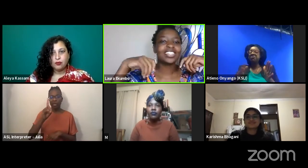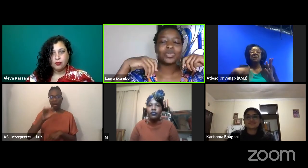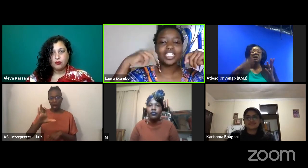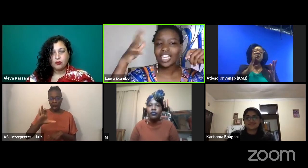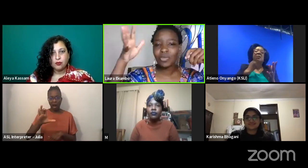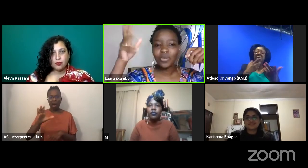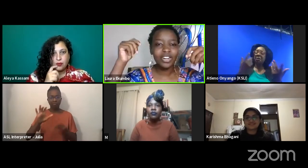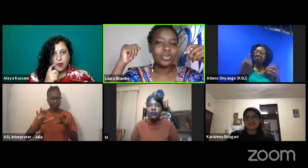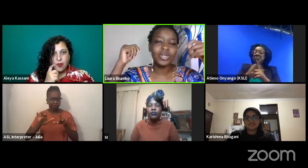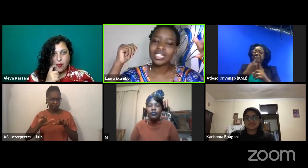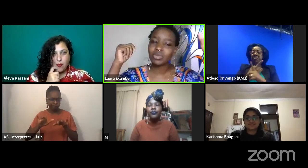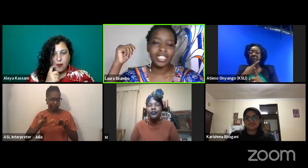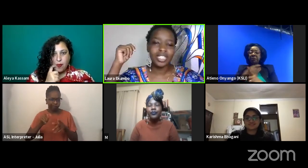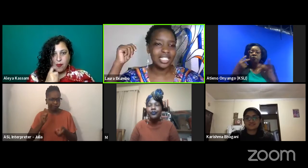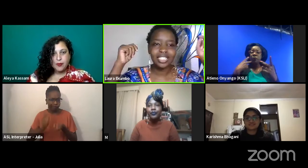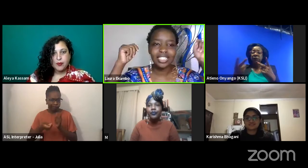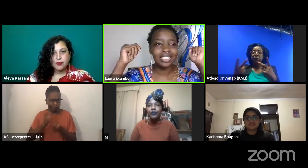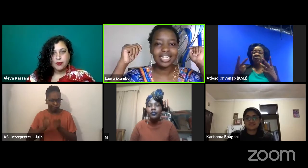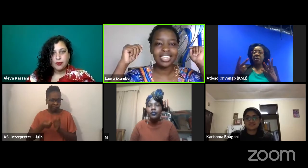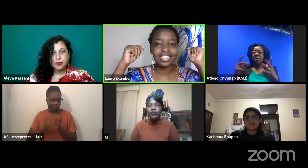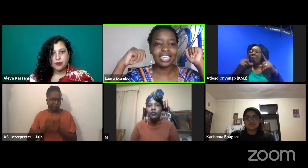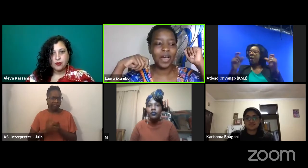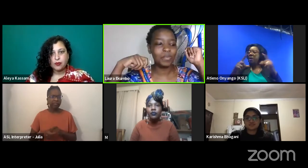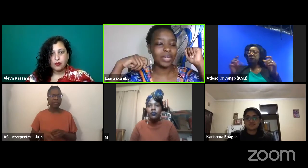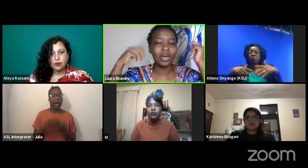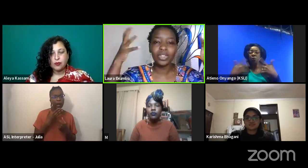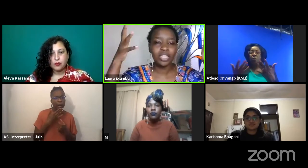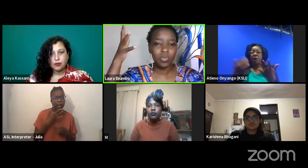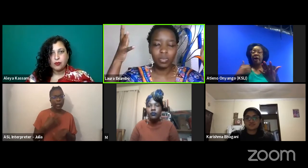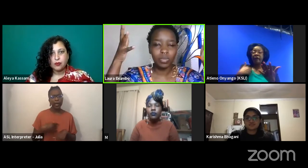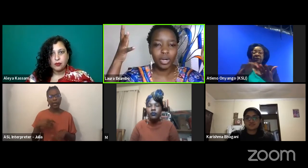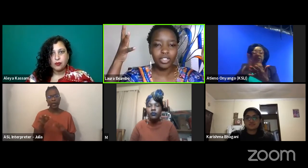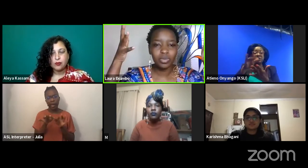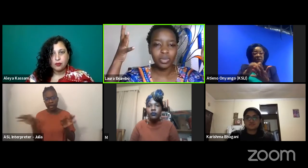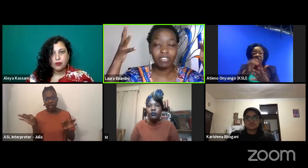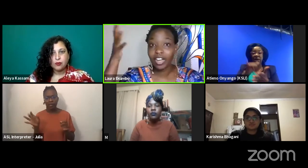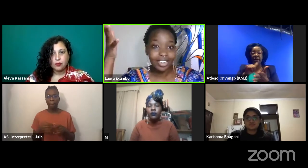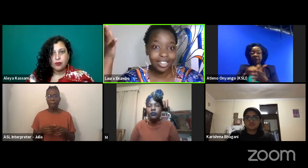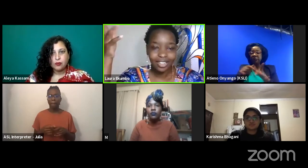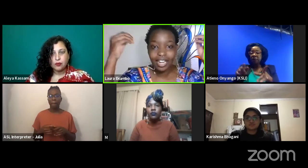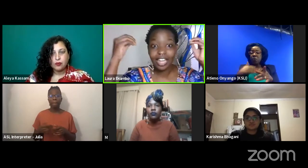and we'll say words, or we will say sentences. Like I want this work to be fun.